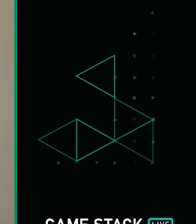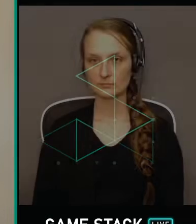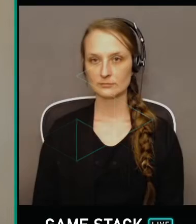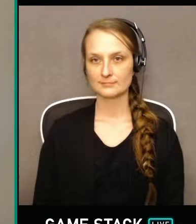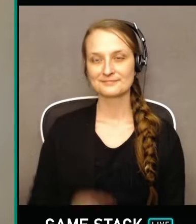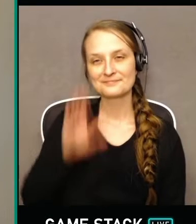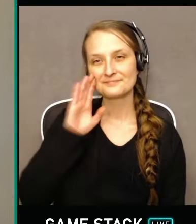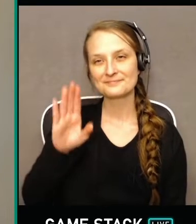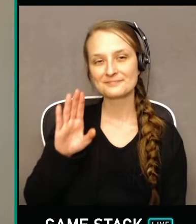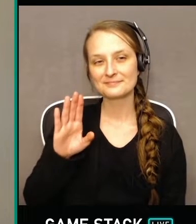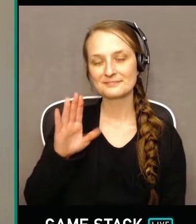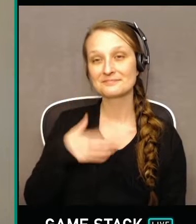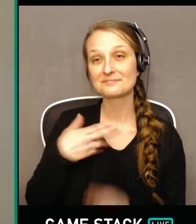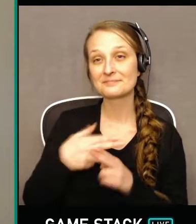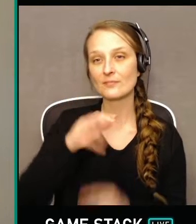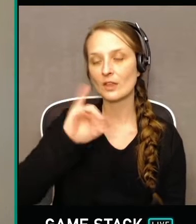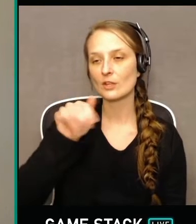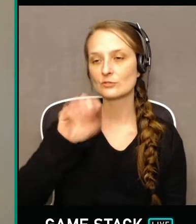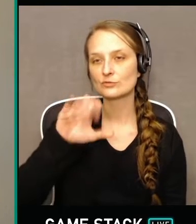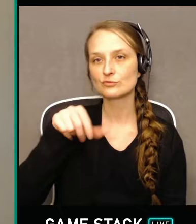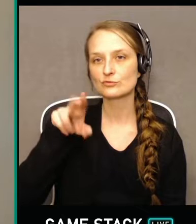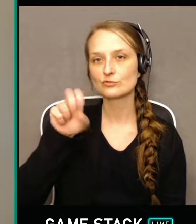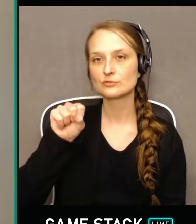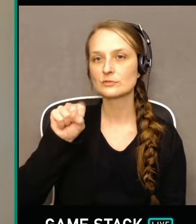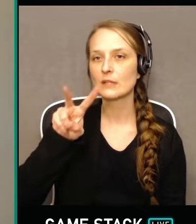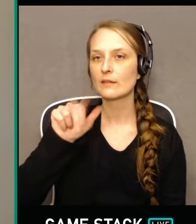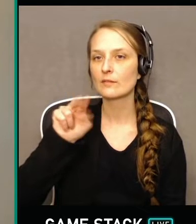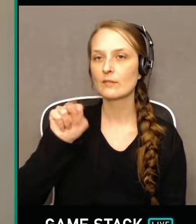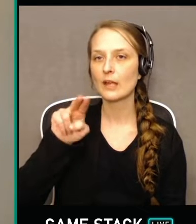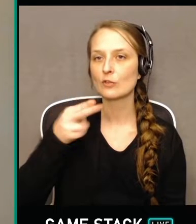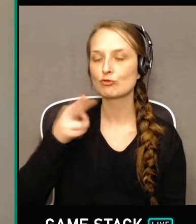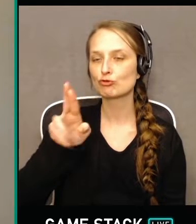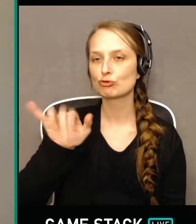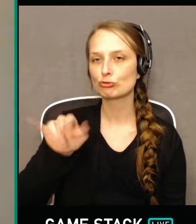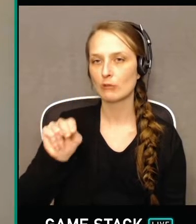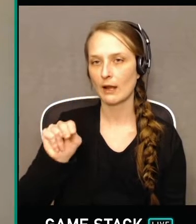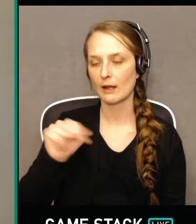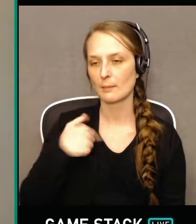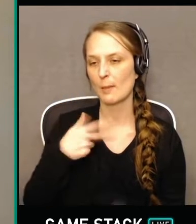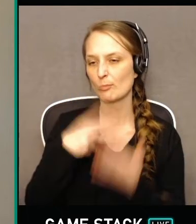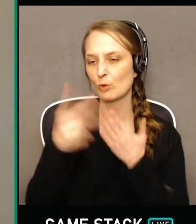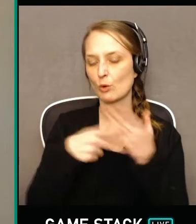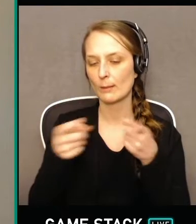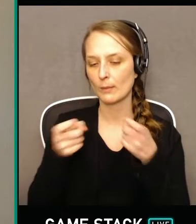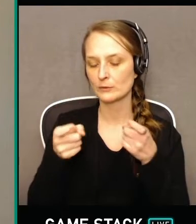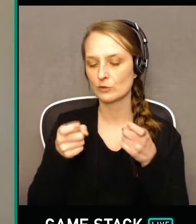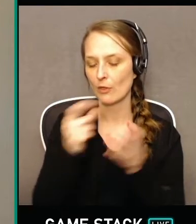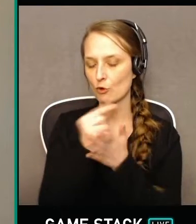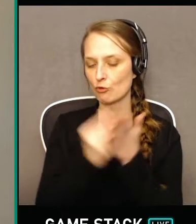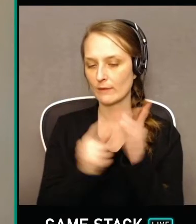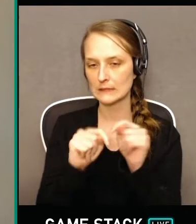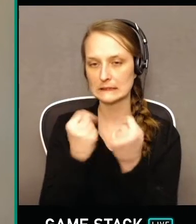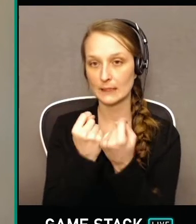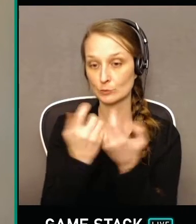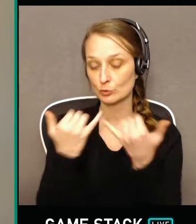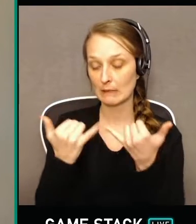Hi, my name is Jacques van Rhyn and I'm a program manager in the graphics team. Today I'm excited to share an exciting update to DirectX.